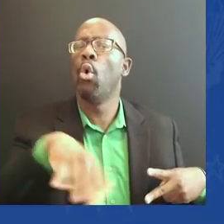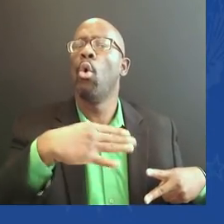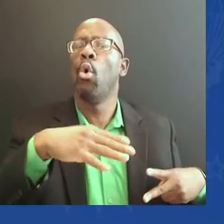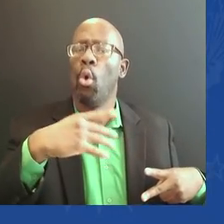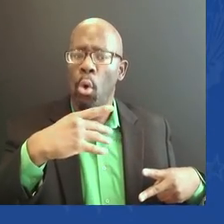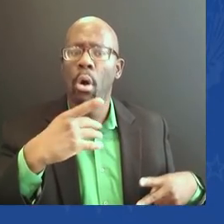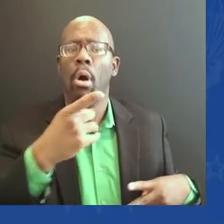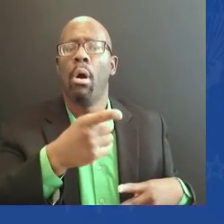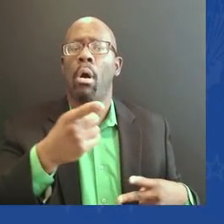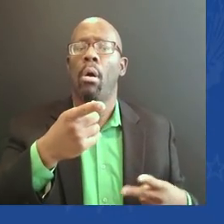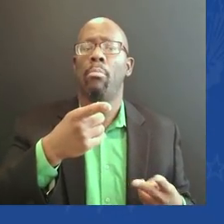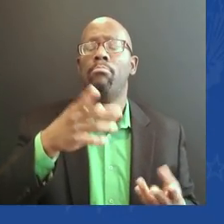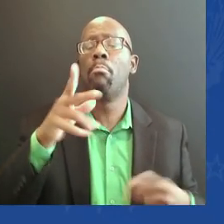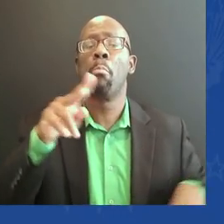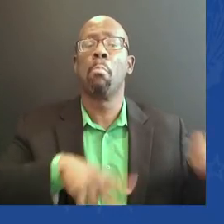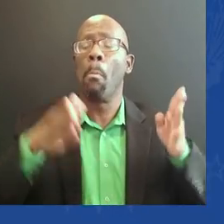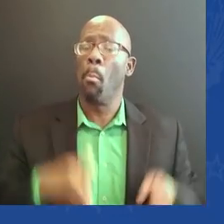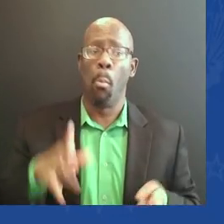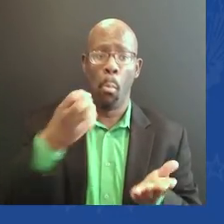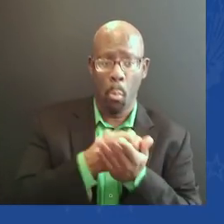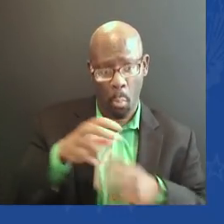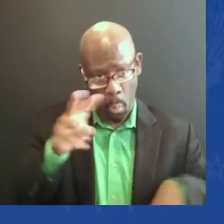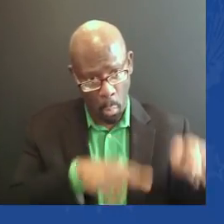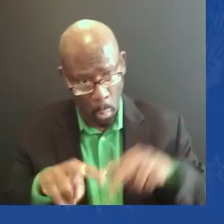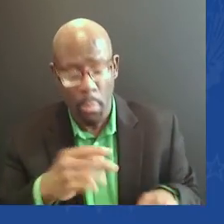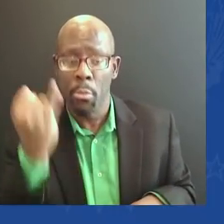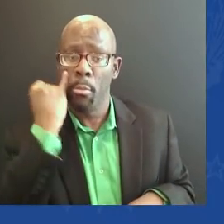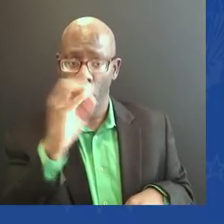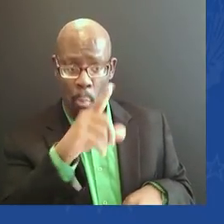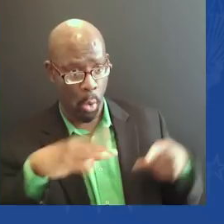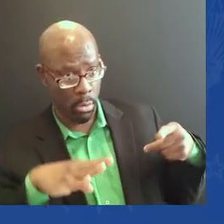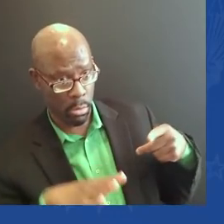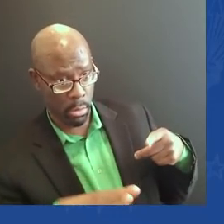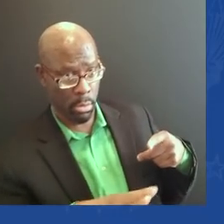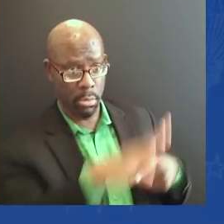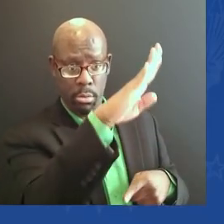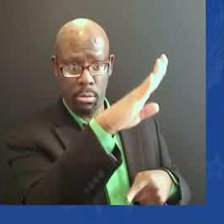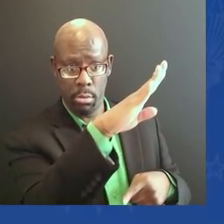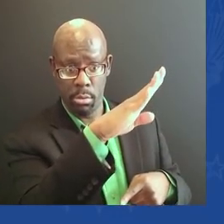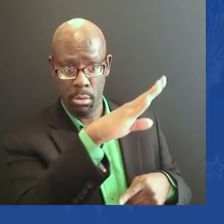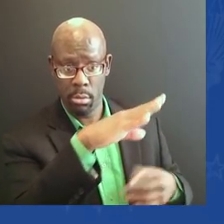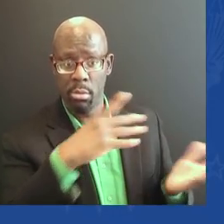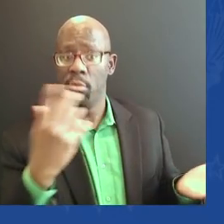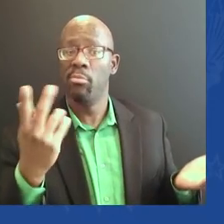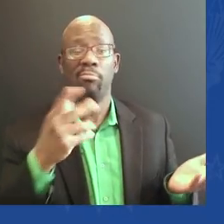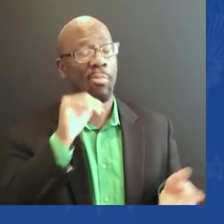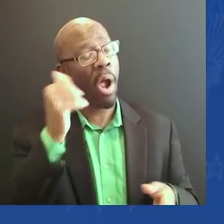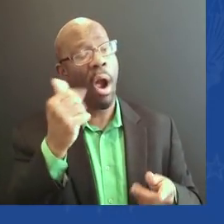people will consume less of it. So why not allow even middle-class people